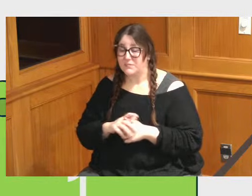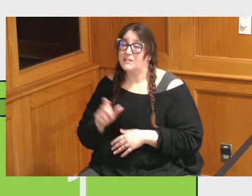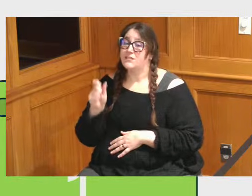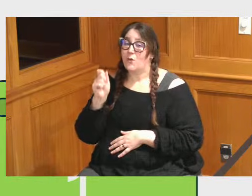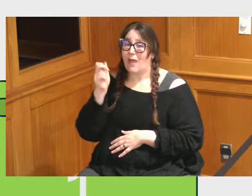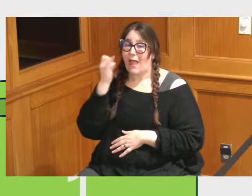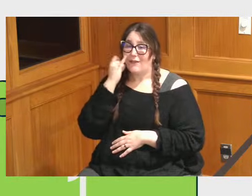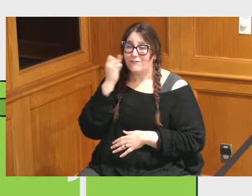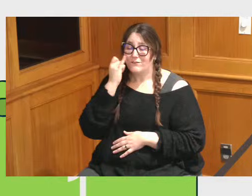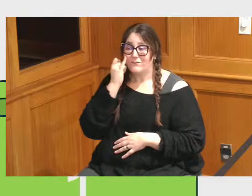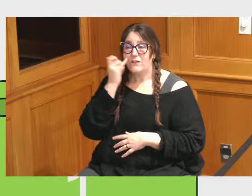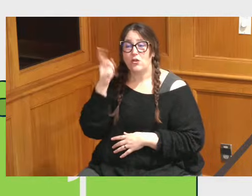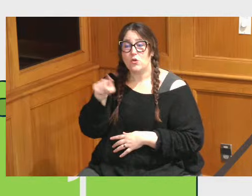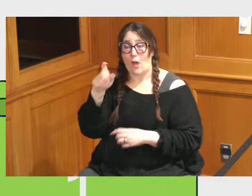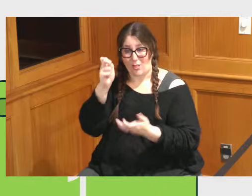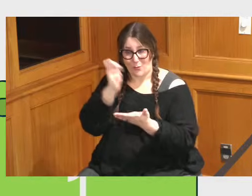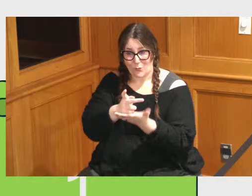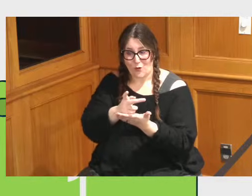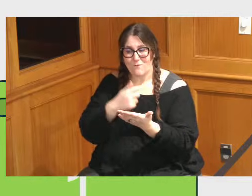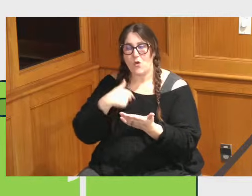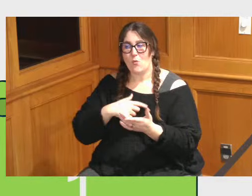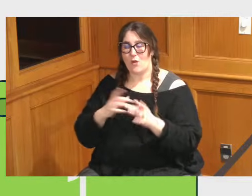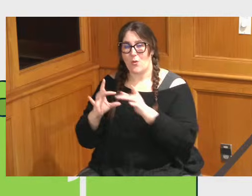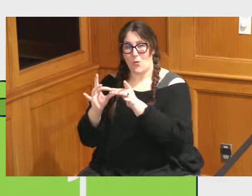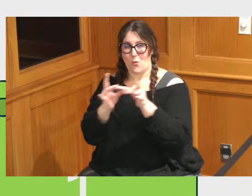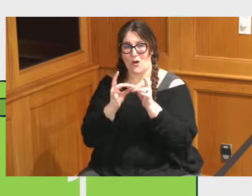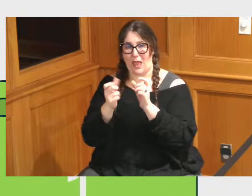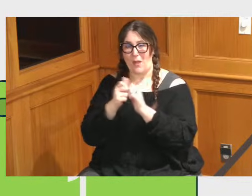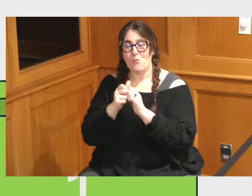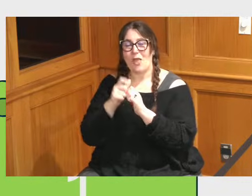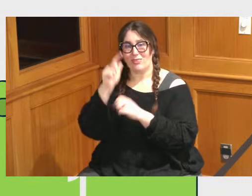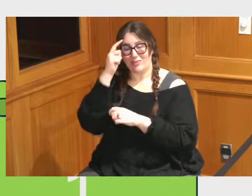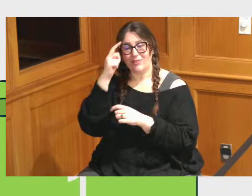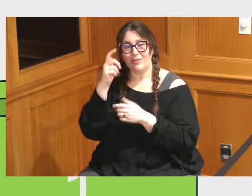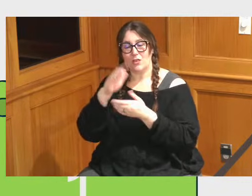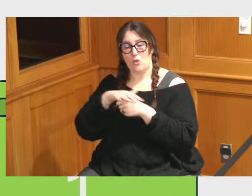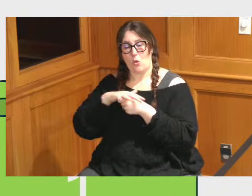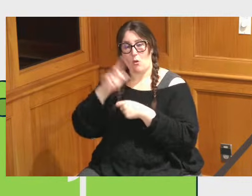we'll coordinate with the County Administration and conduct a broader outreach campaign with all